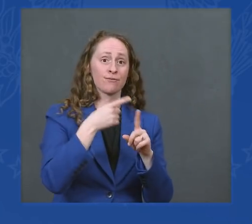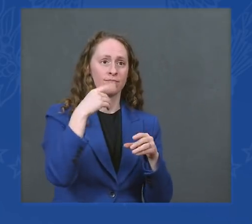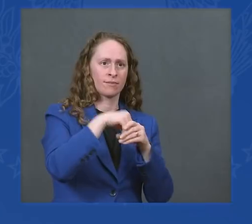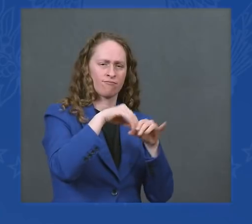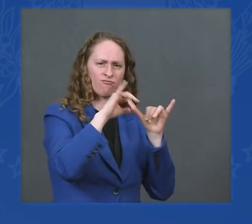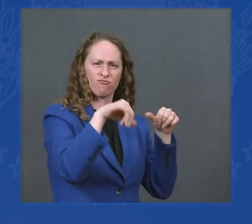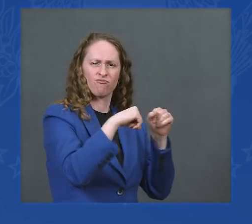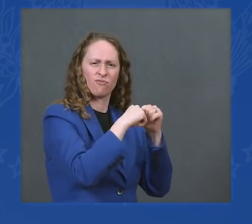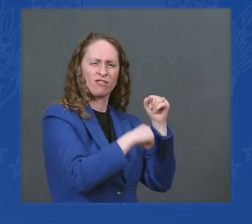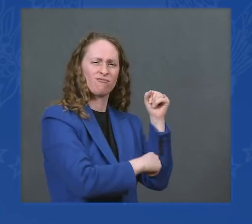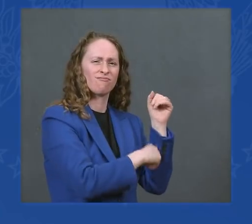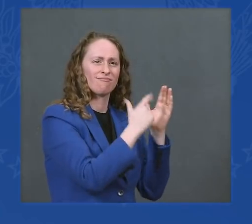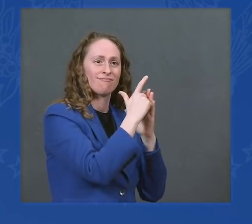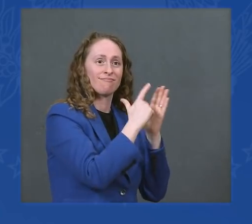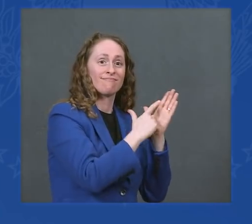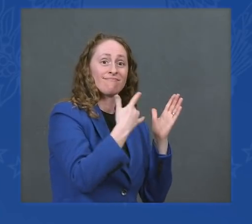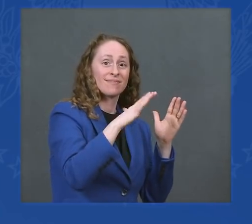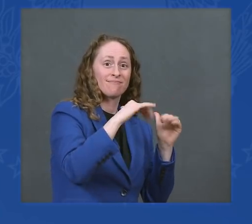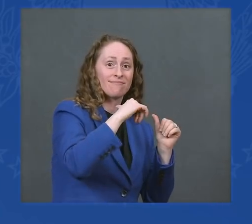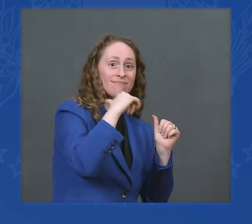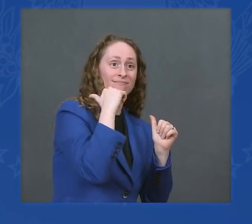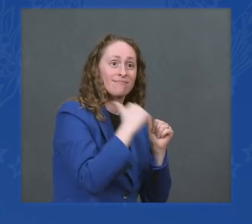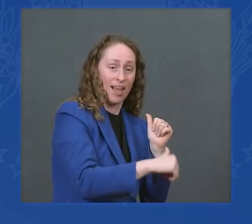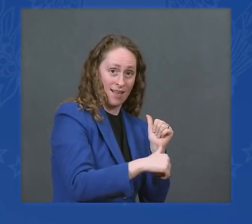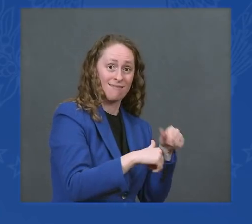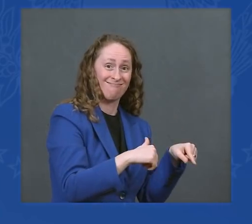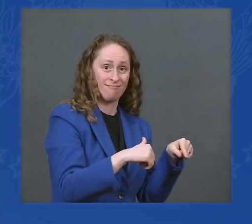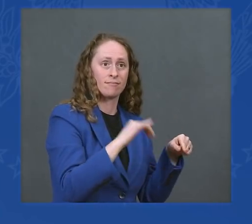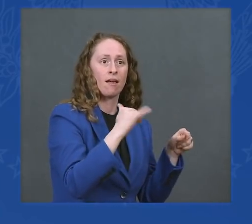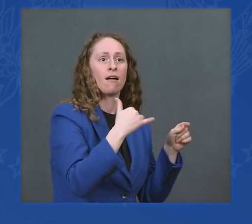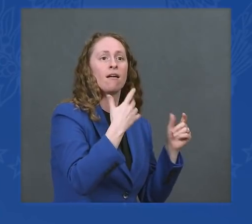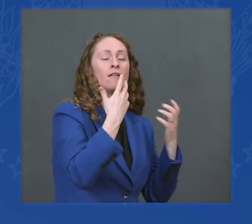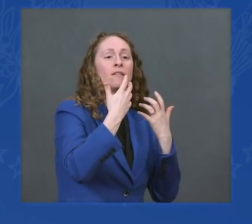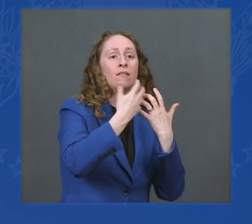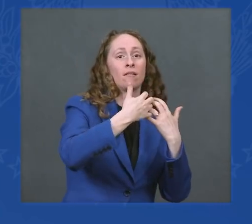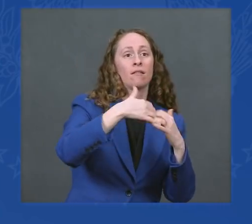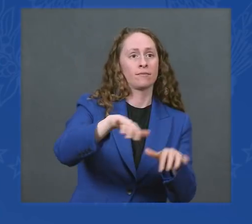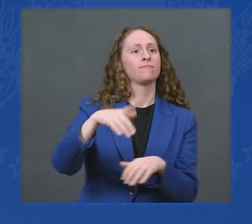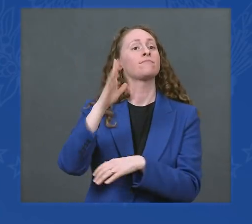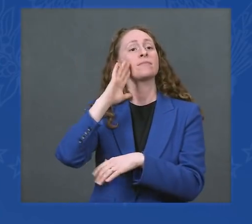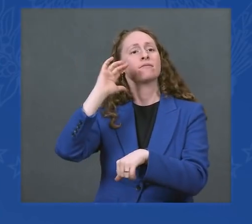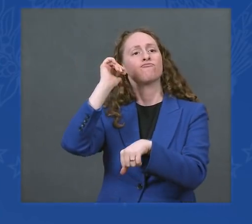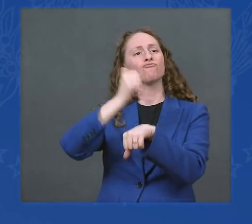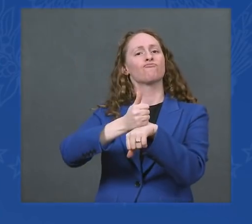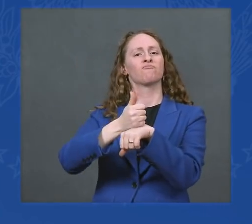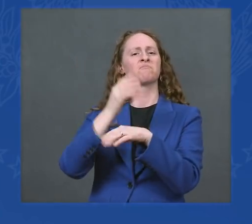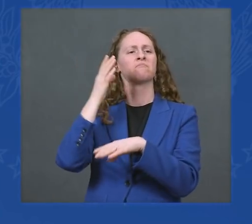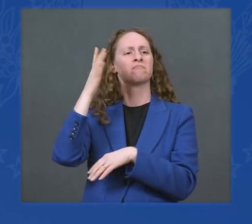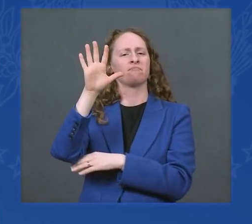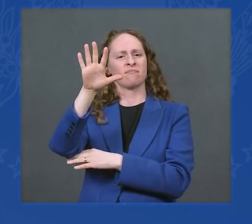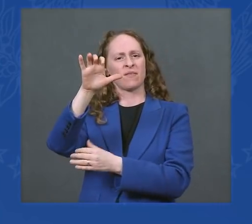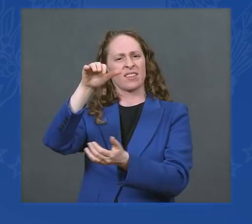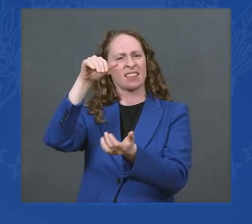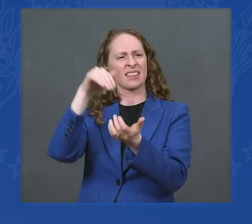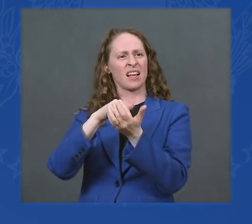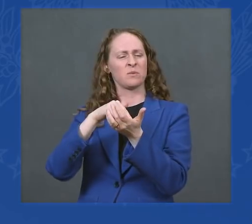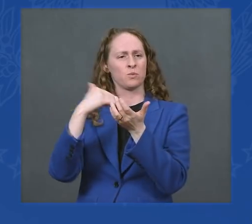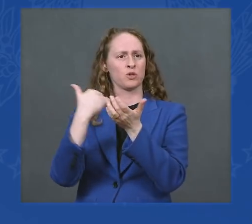of 500000 electric vehicle charging stations and through the president's Made in America policies.